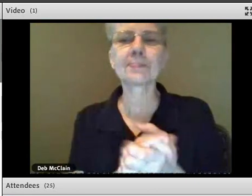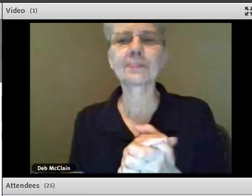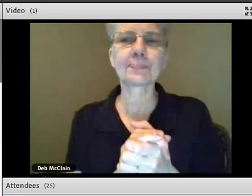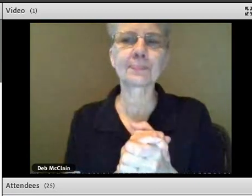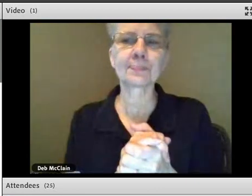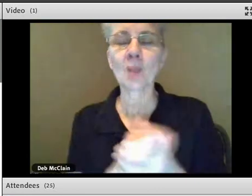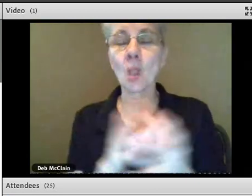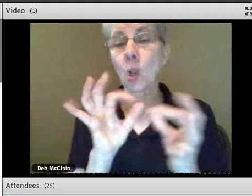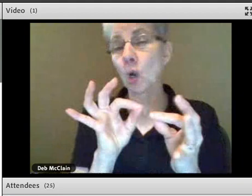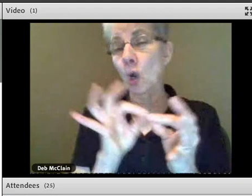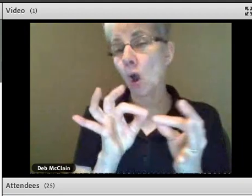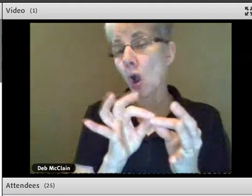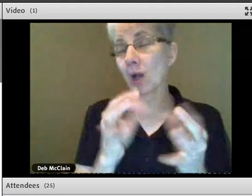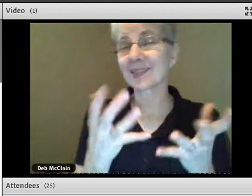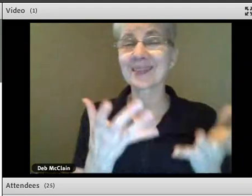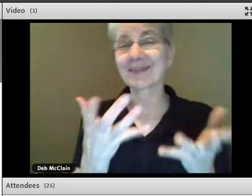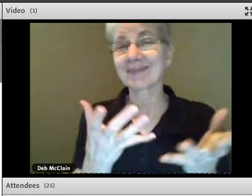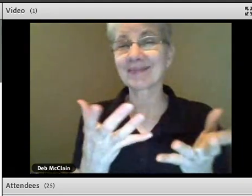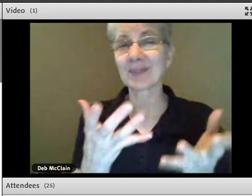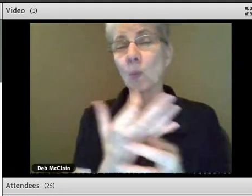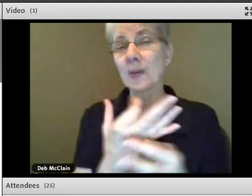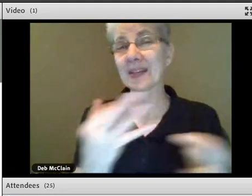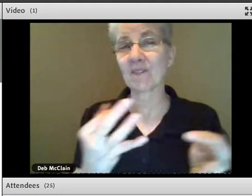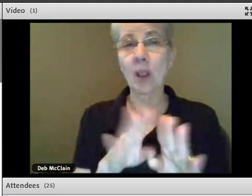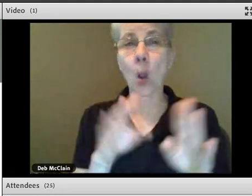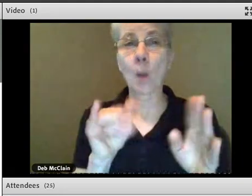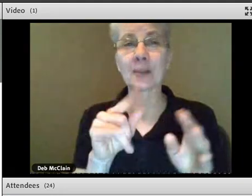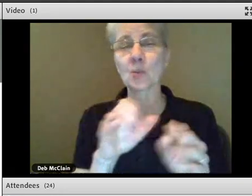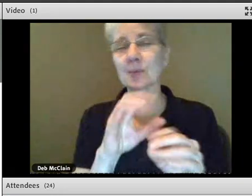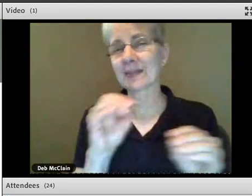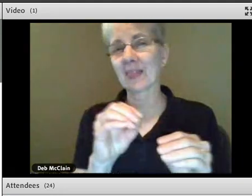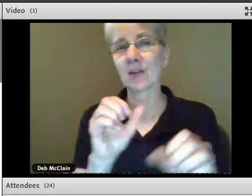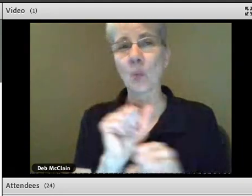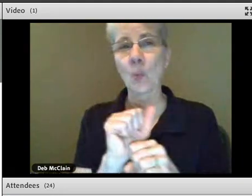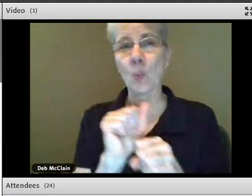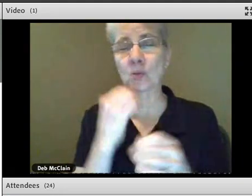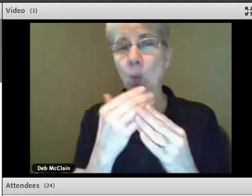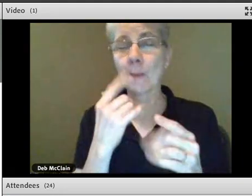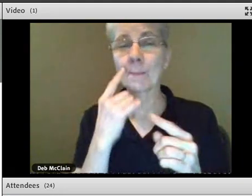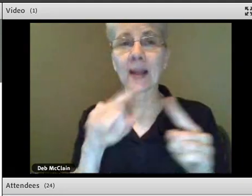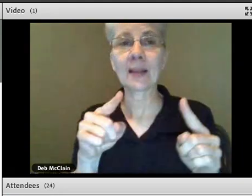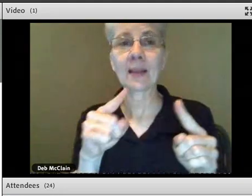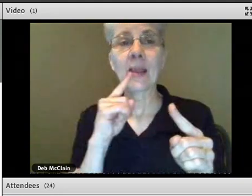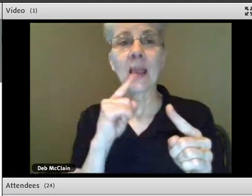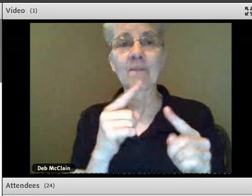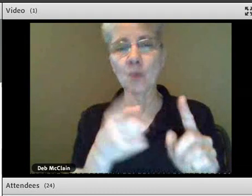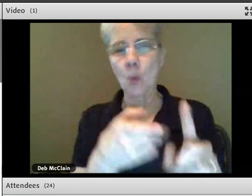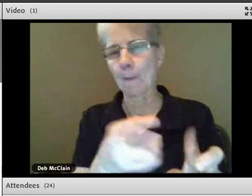Cost-wise, we did... The free and open-source method works well. If you're buddy-buddy with your IT team,